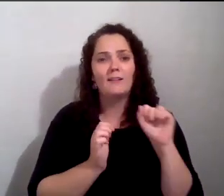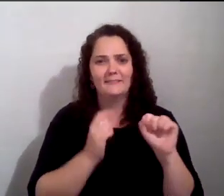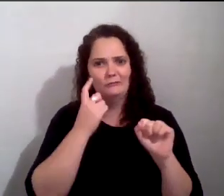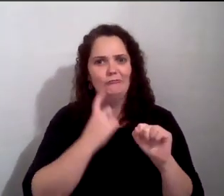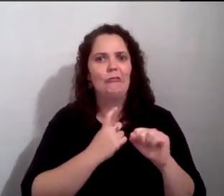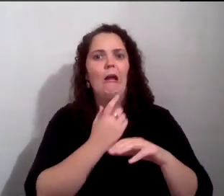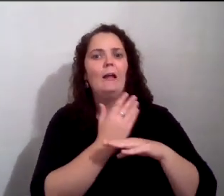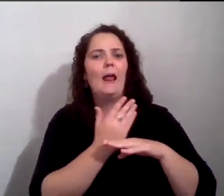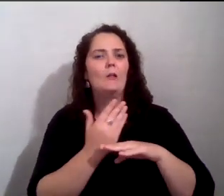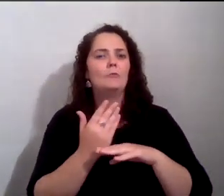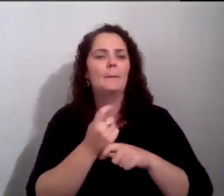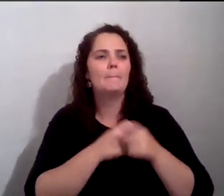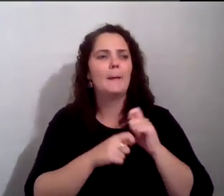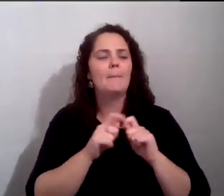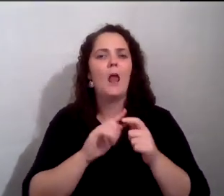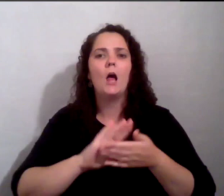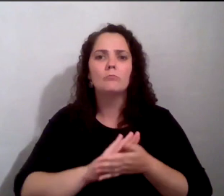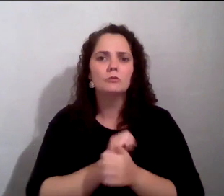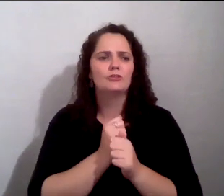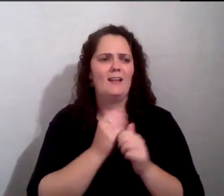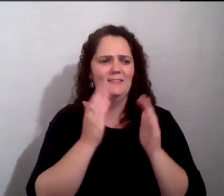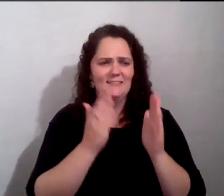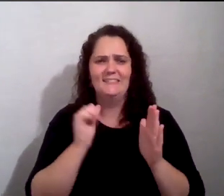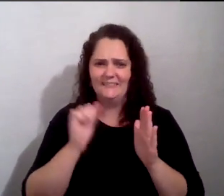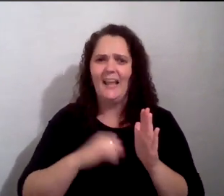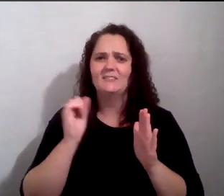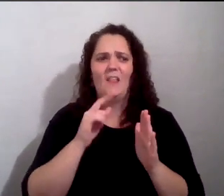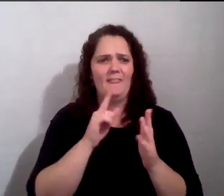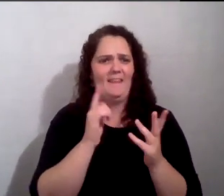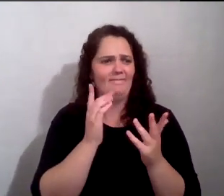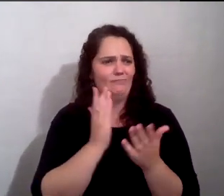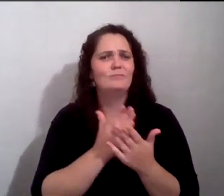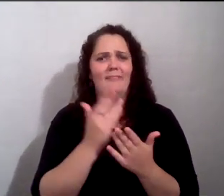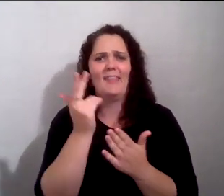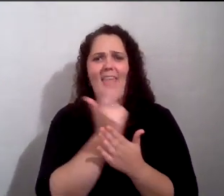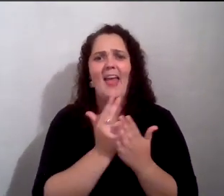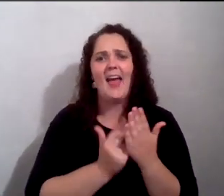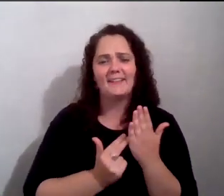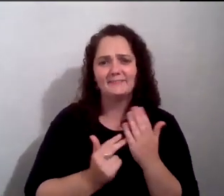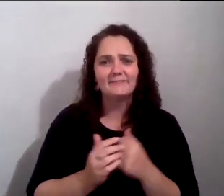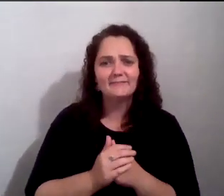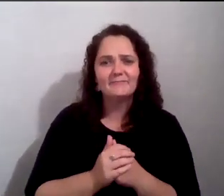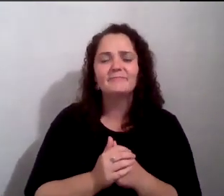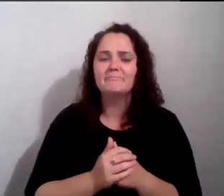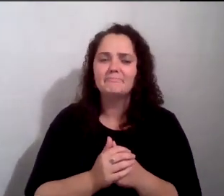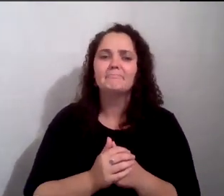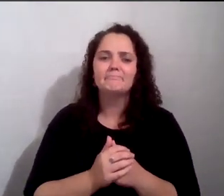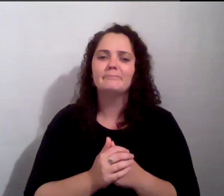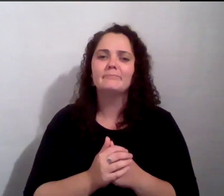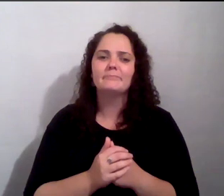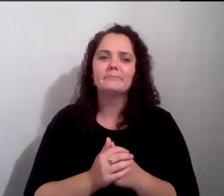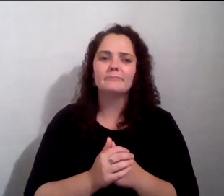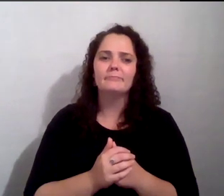School whose initial working with Rex Batterby, a landscape